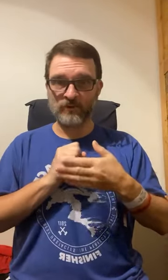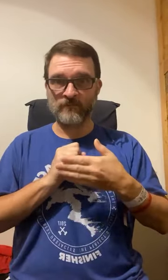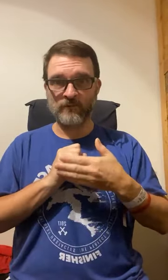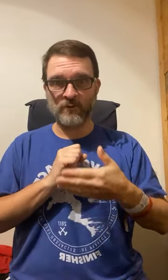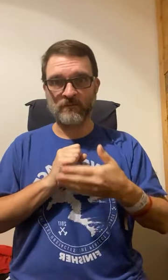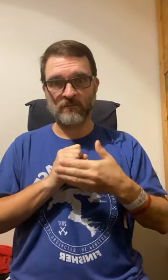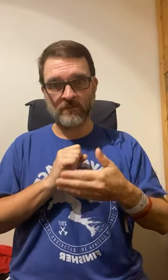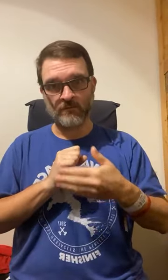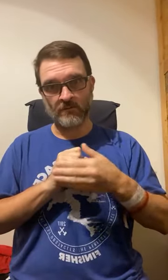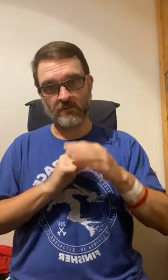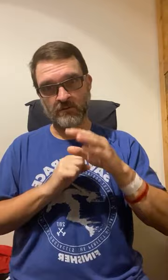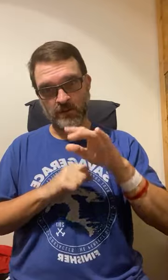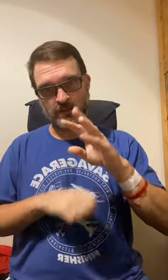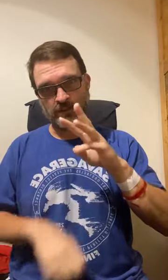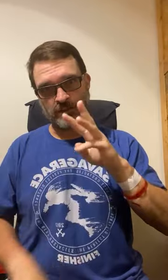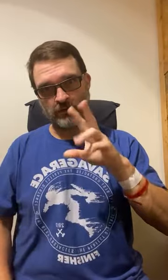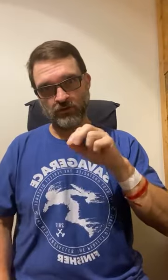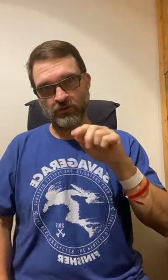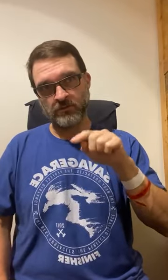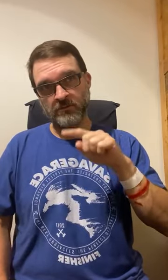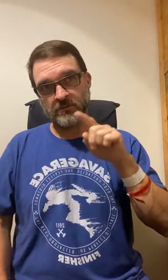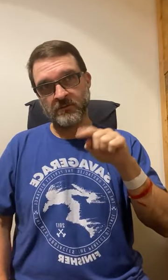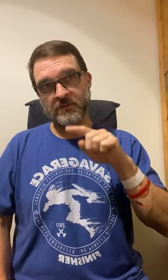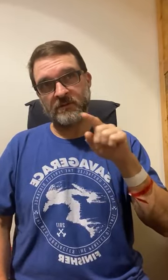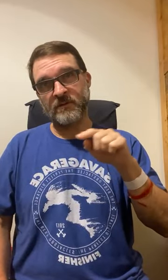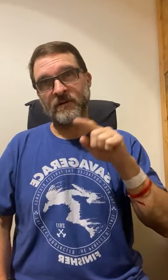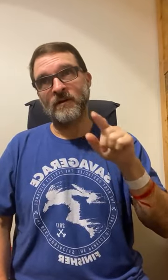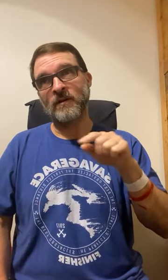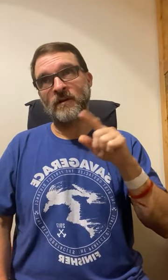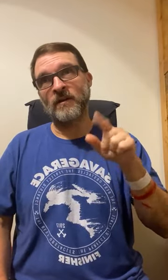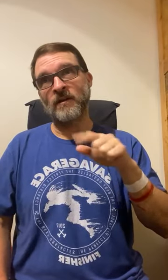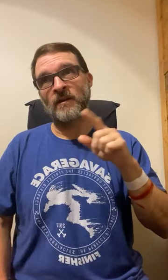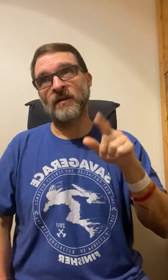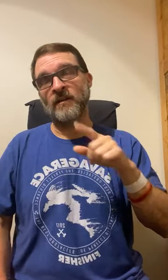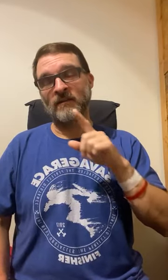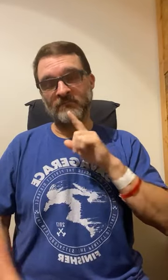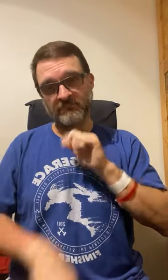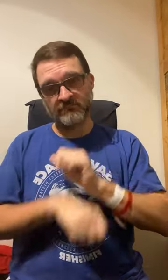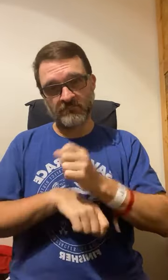The whole thing helped